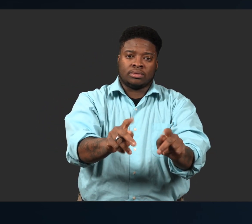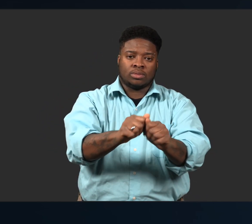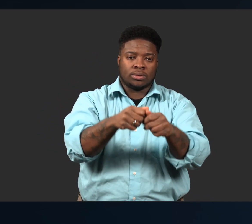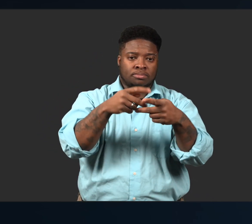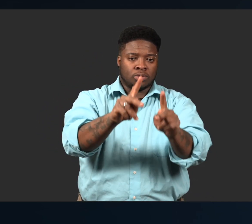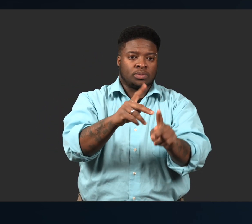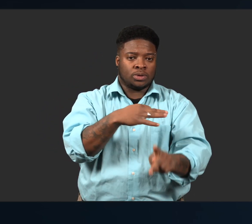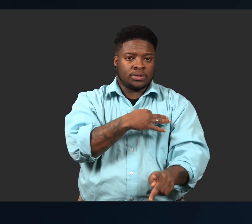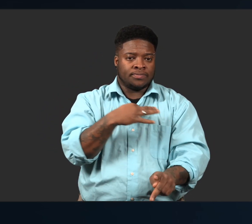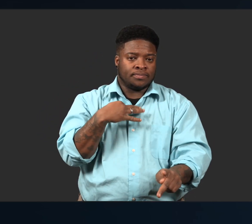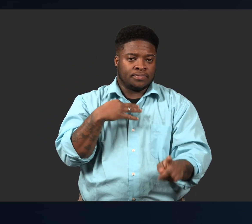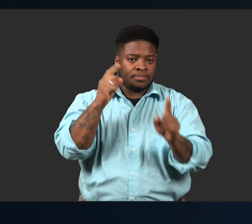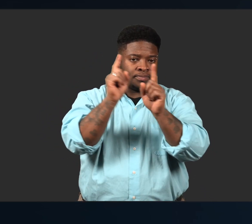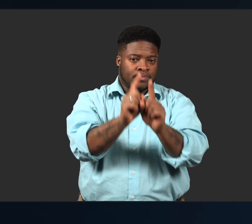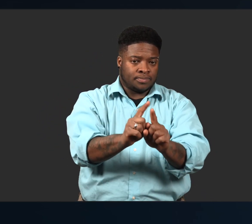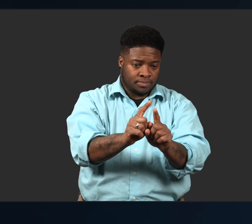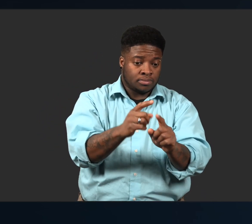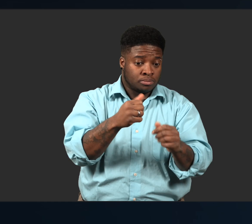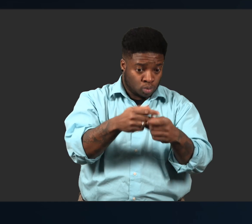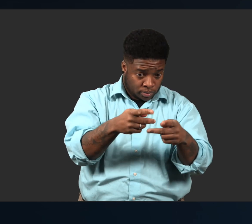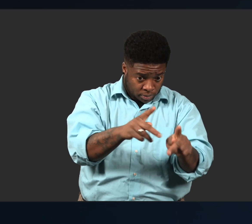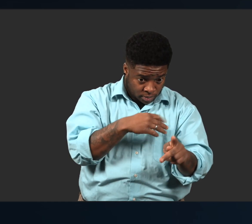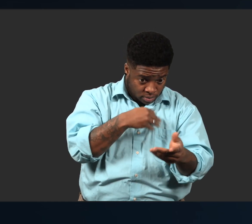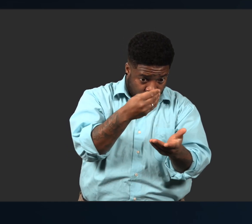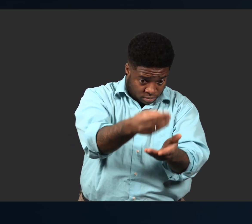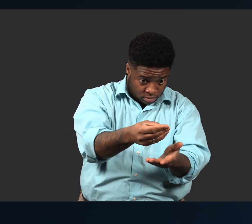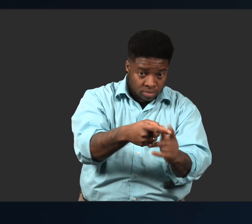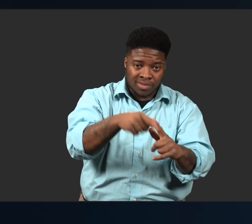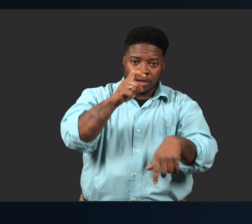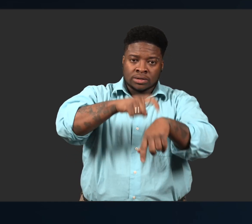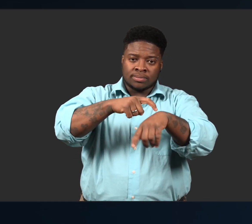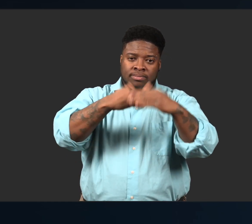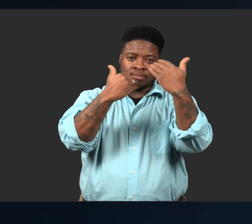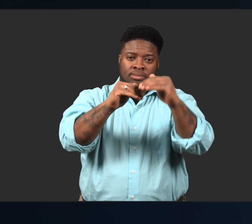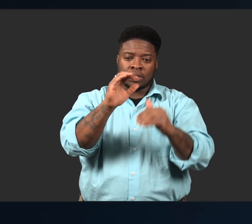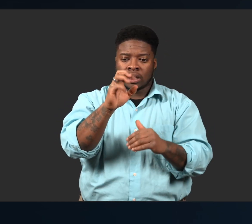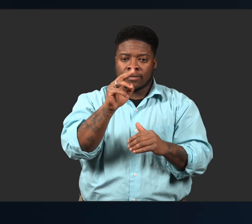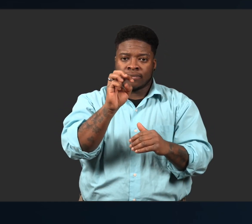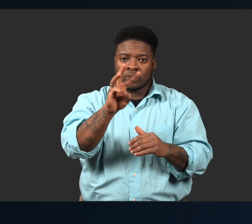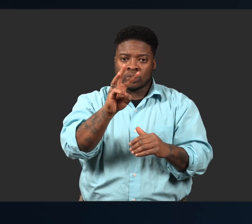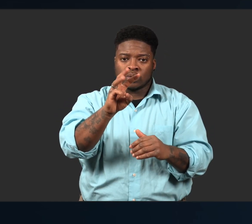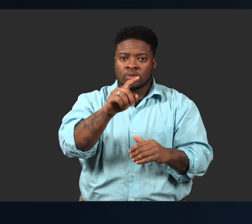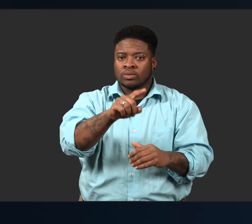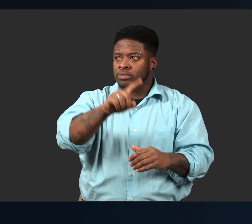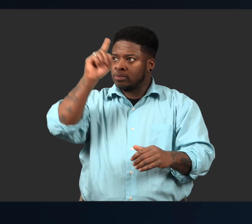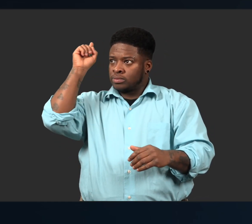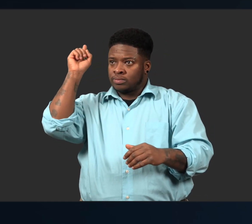They confer with a staff member, get a pass for a limited amount of time, and have to follow a curfew.